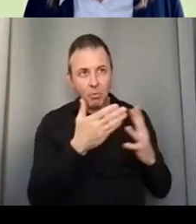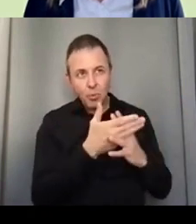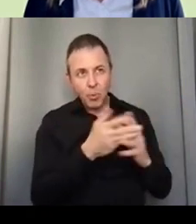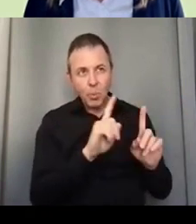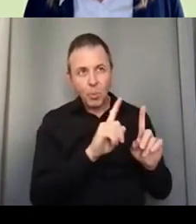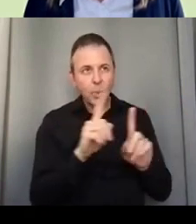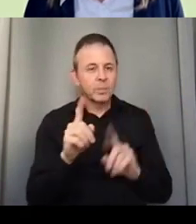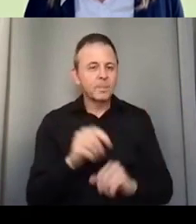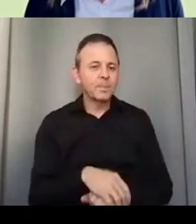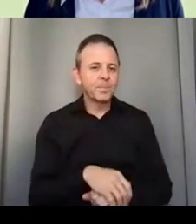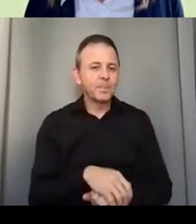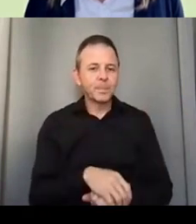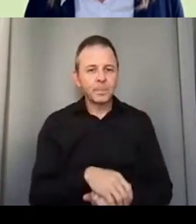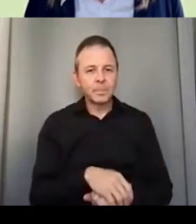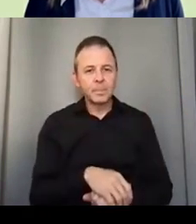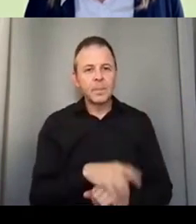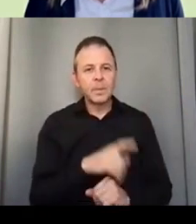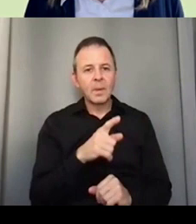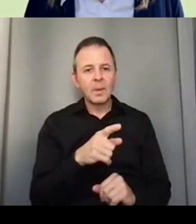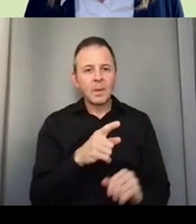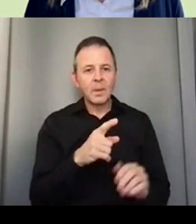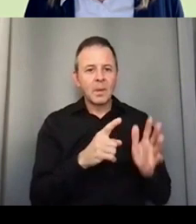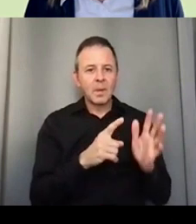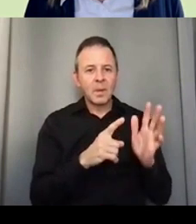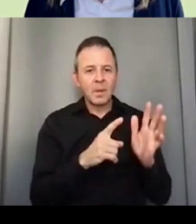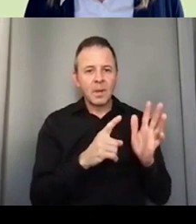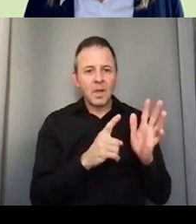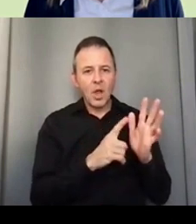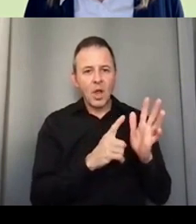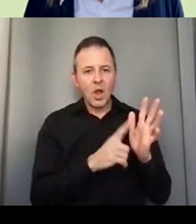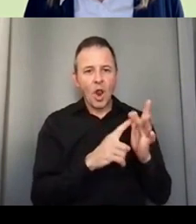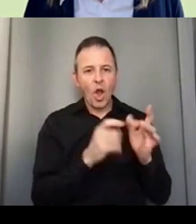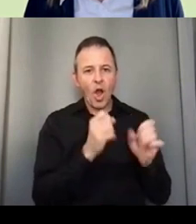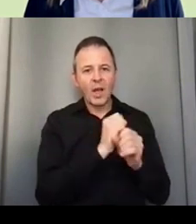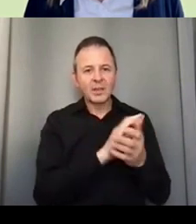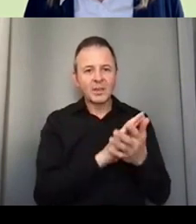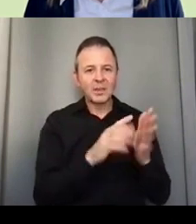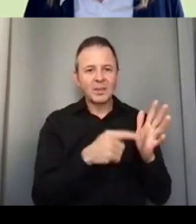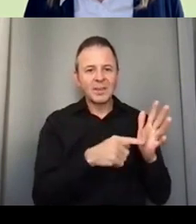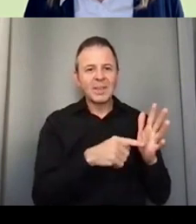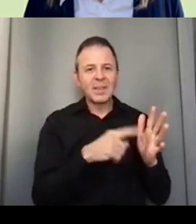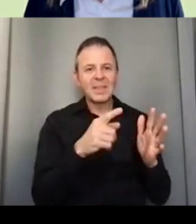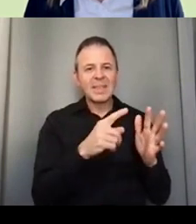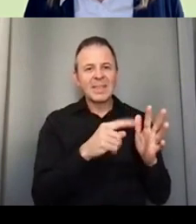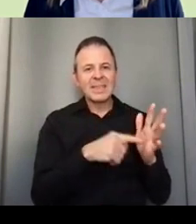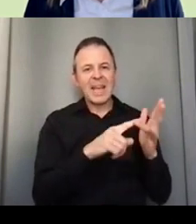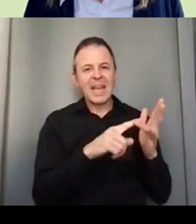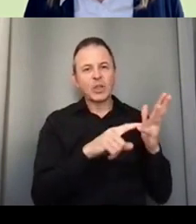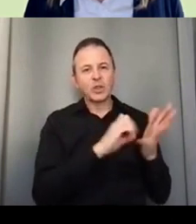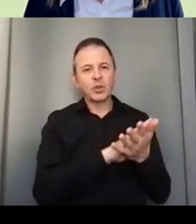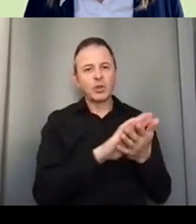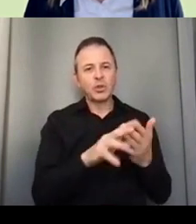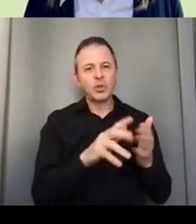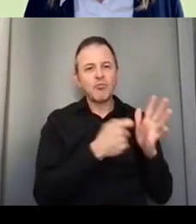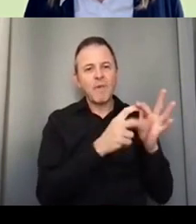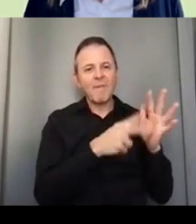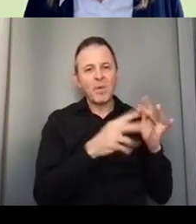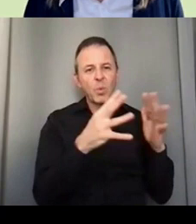now a light touch review are now called plan variations and they're usually just to make minor adjustments to the actual